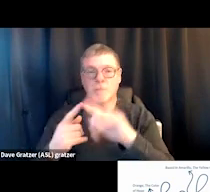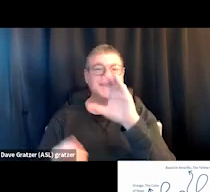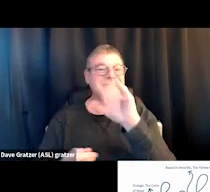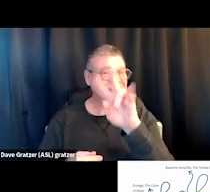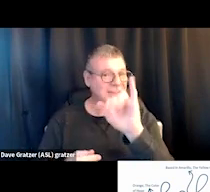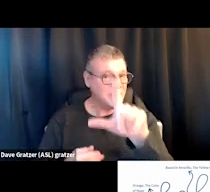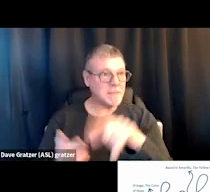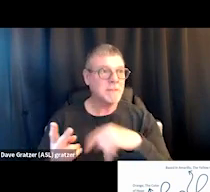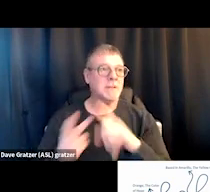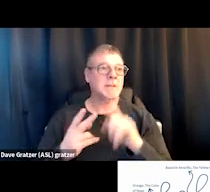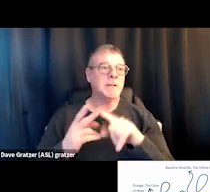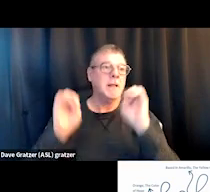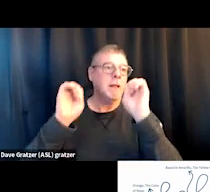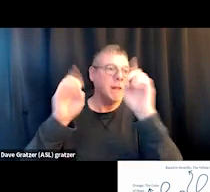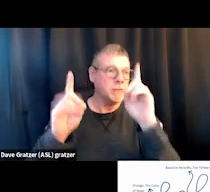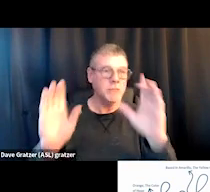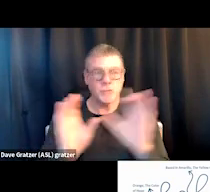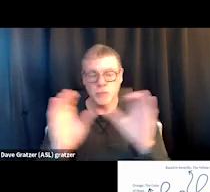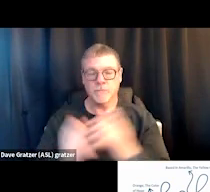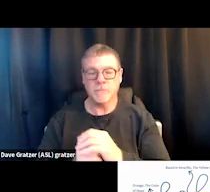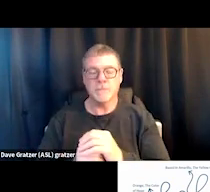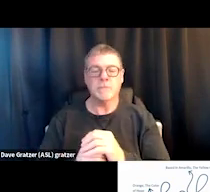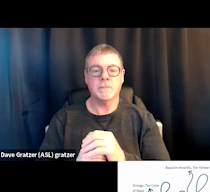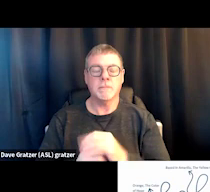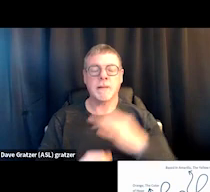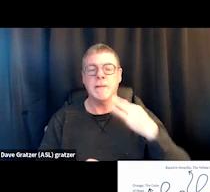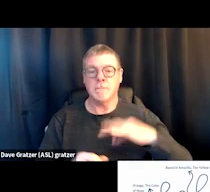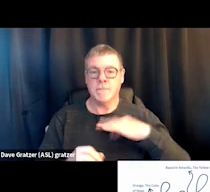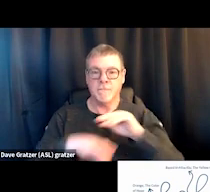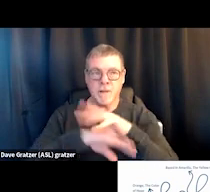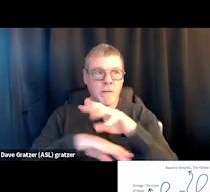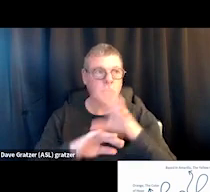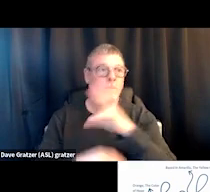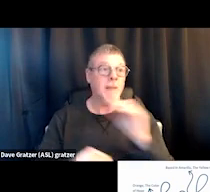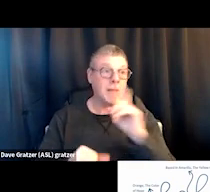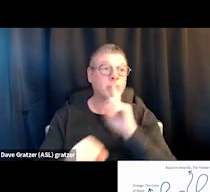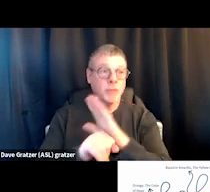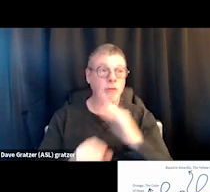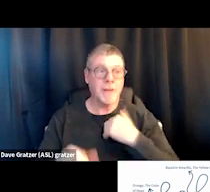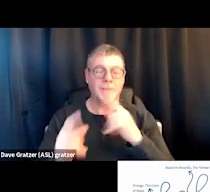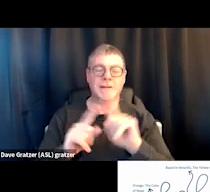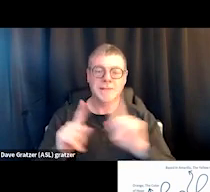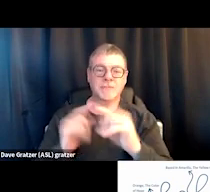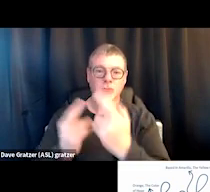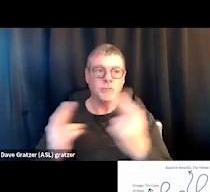education and certification, benefits counseling, and then ensuring that people have access and resources to food and clothing.